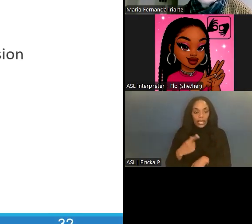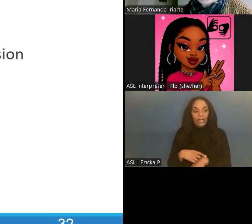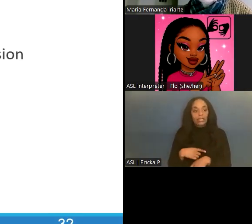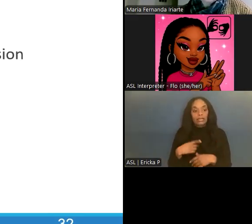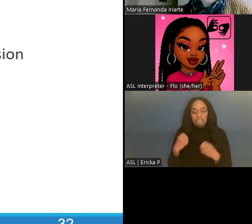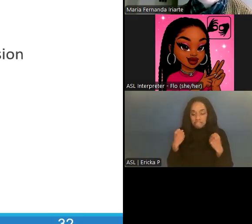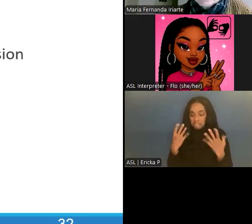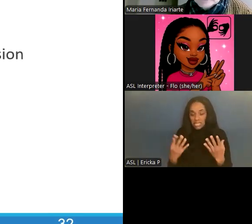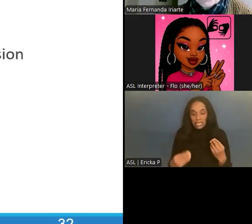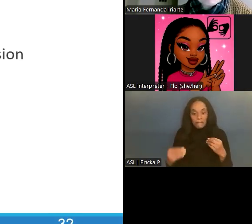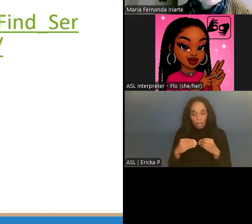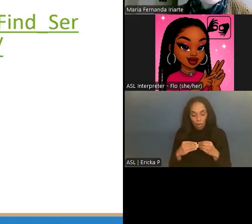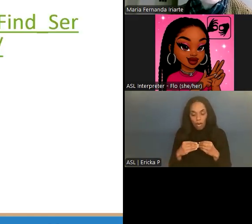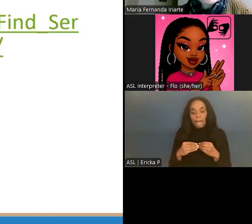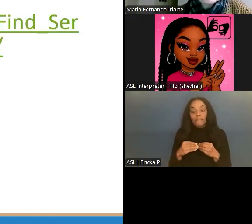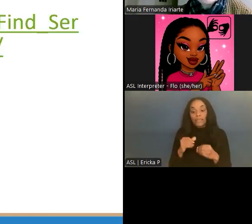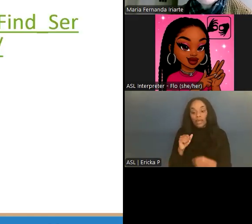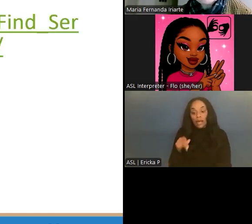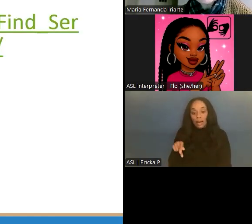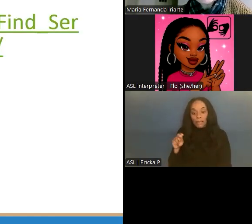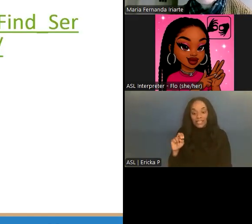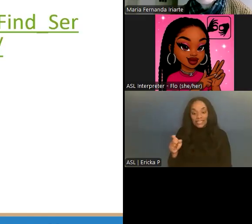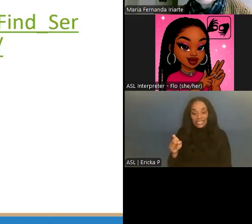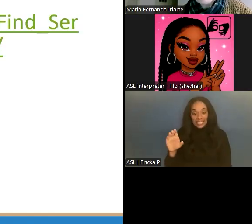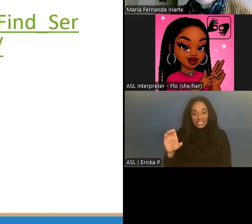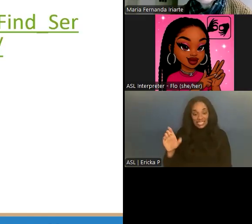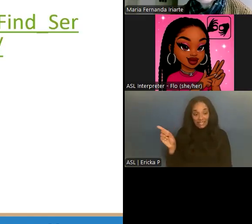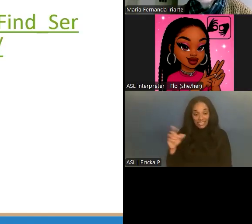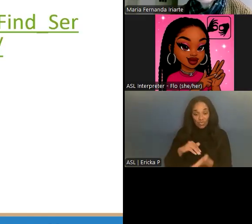Go to Appendix C of this waiver and you'll be able to see all of the services.